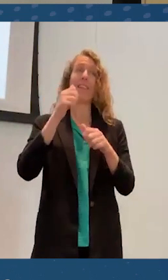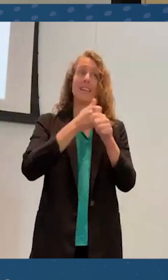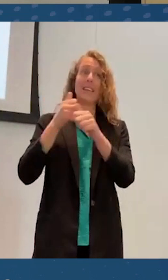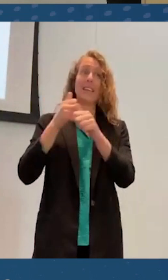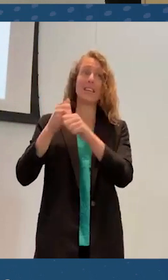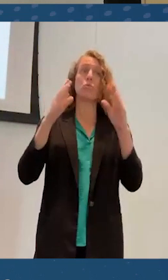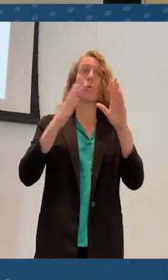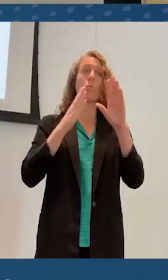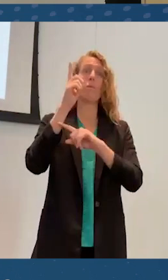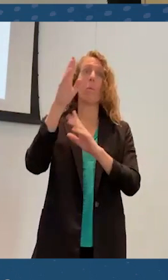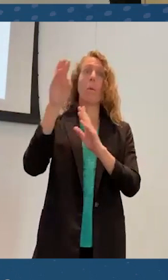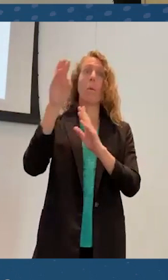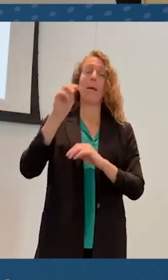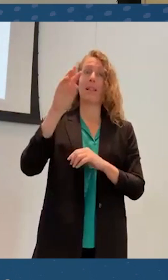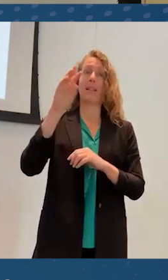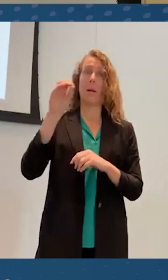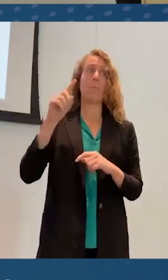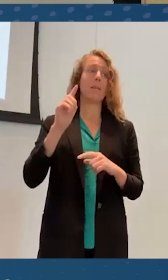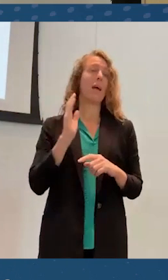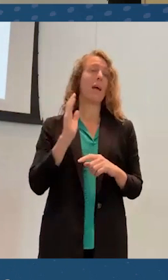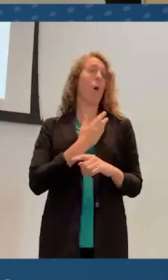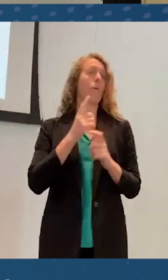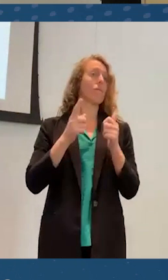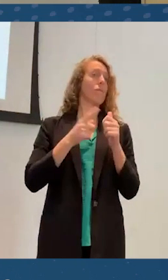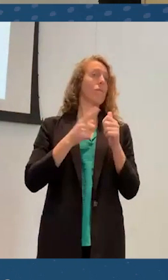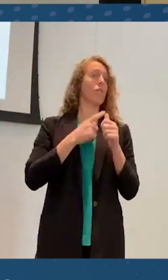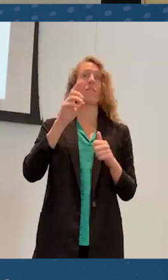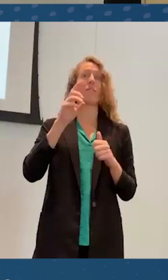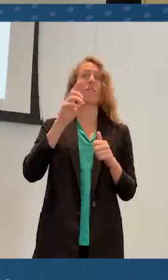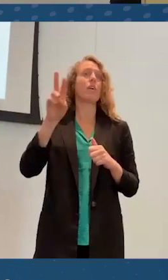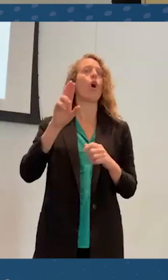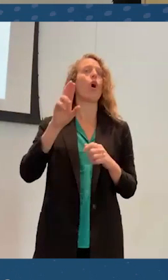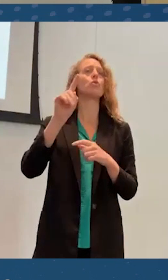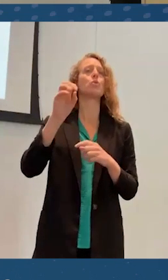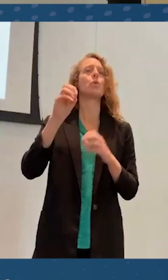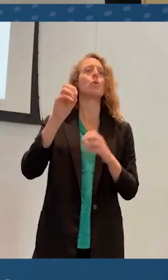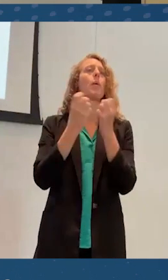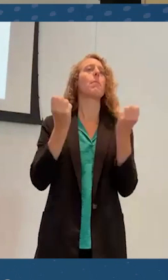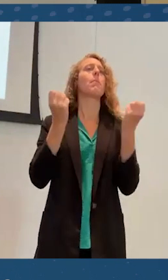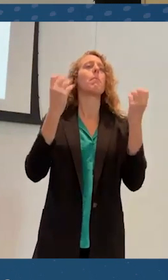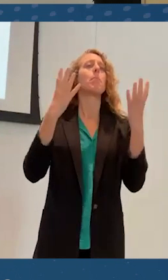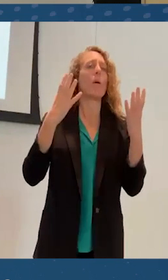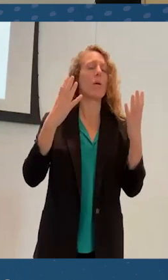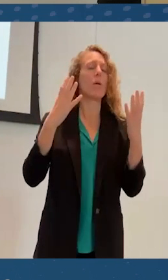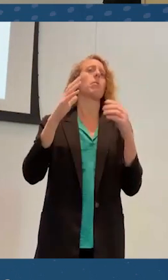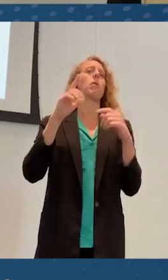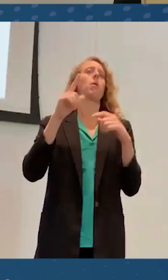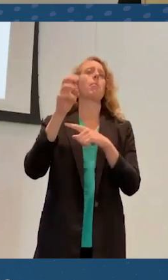making Owlchemy the first VR studio with multiple platinum VR exclusive titles.